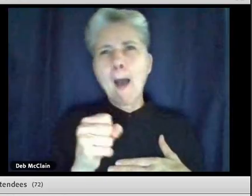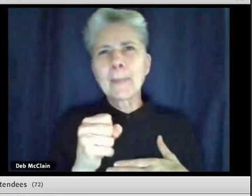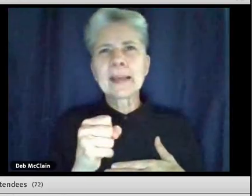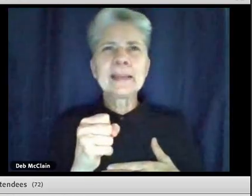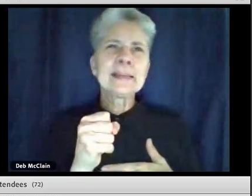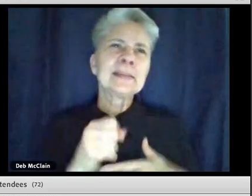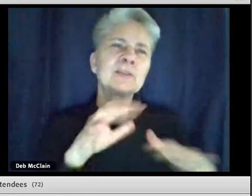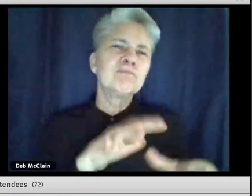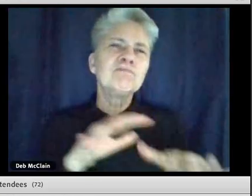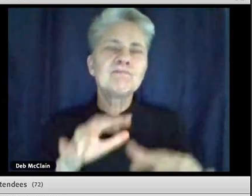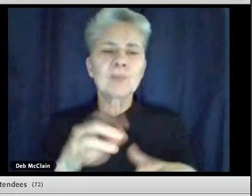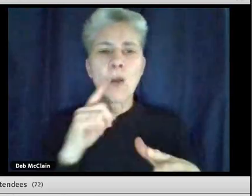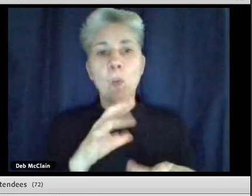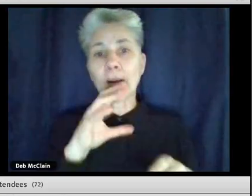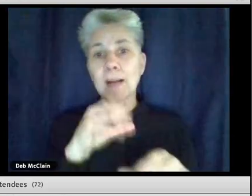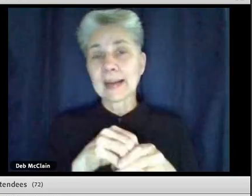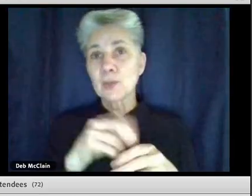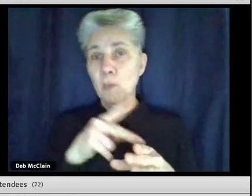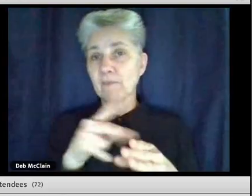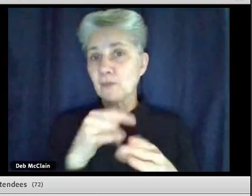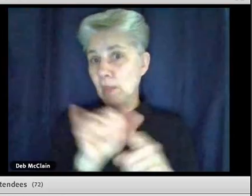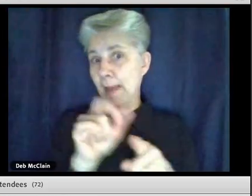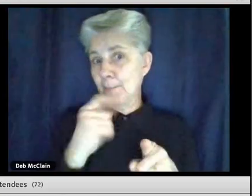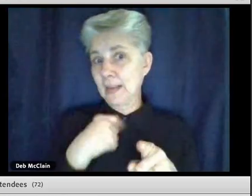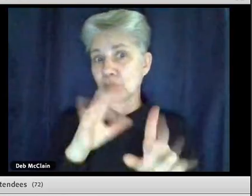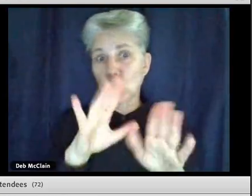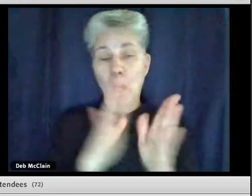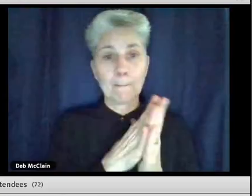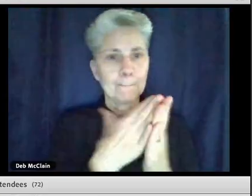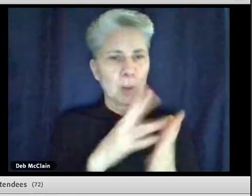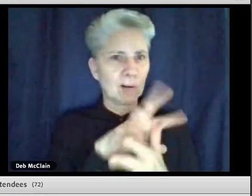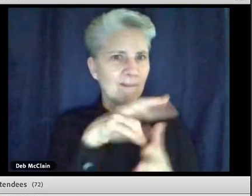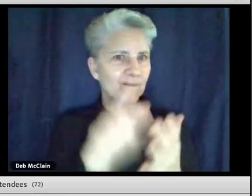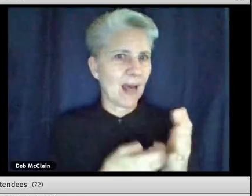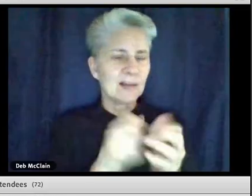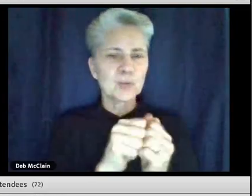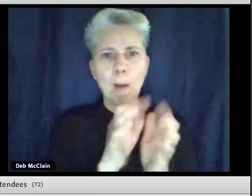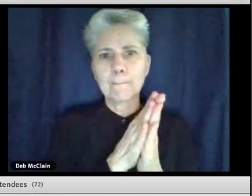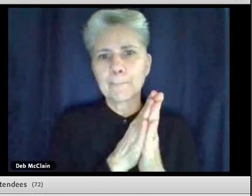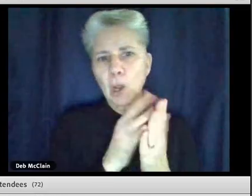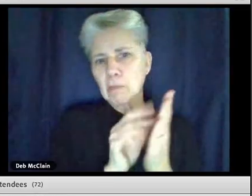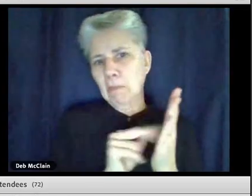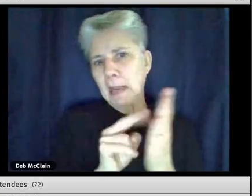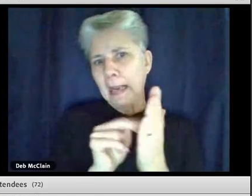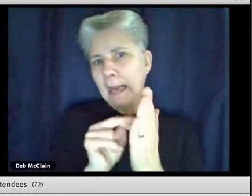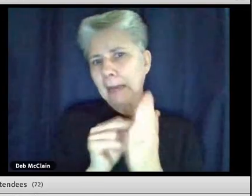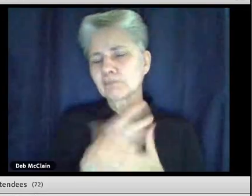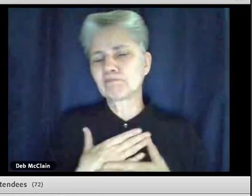Occupy your mind with some relaxing hobbies. You know, what got us into the profession, if you're like me, it's a great book.